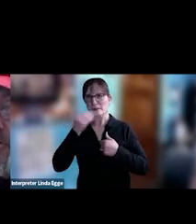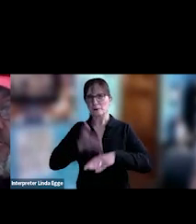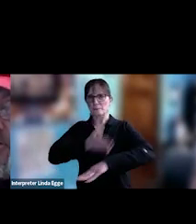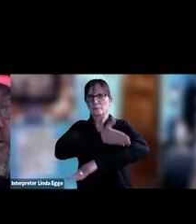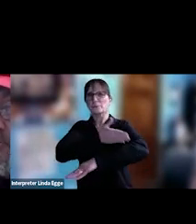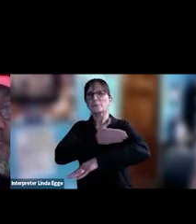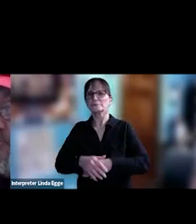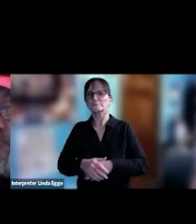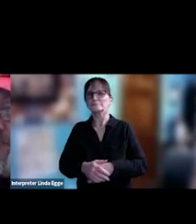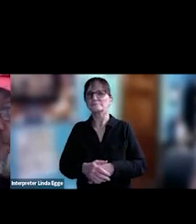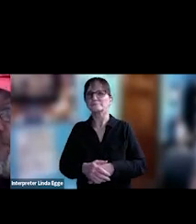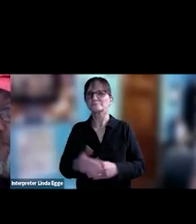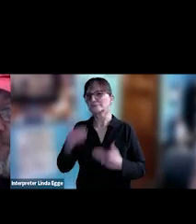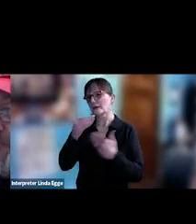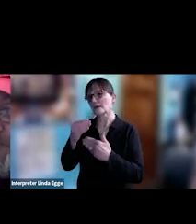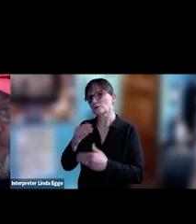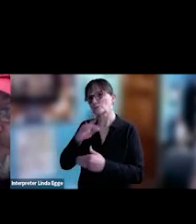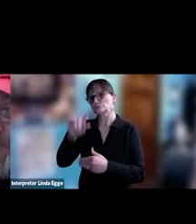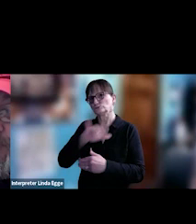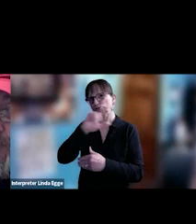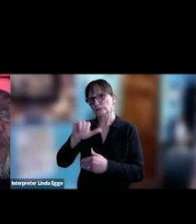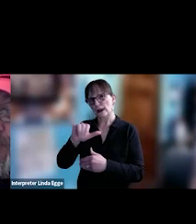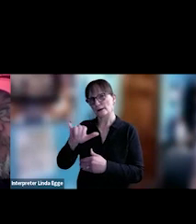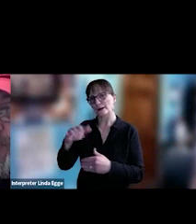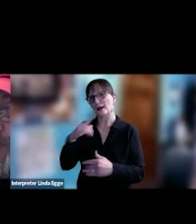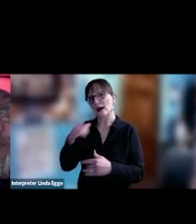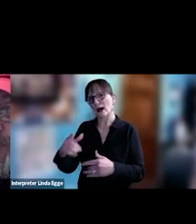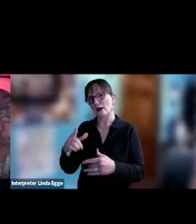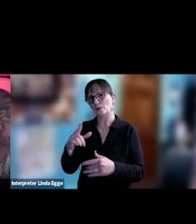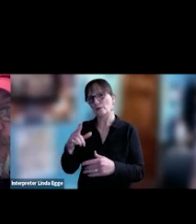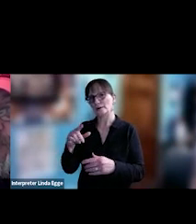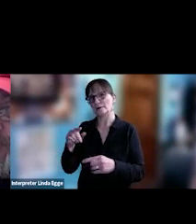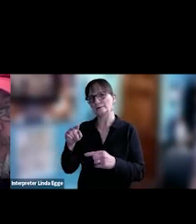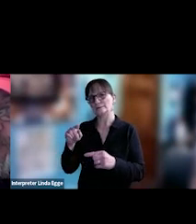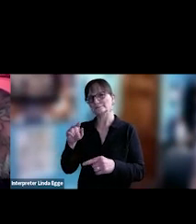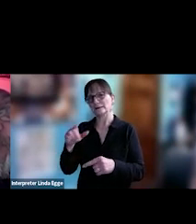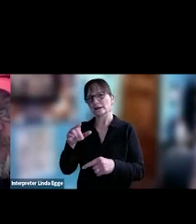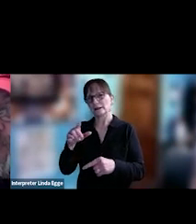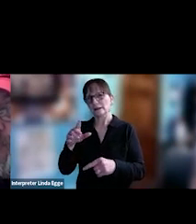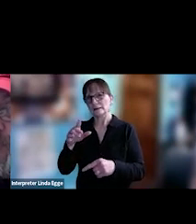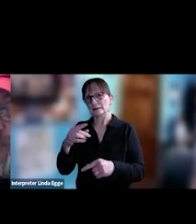(Jerry faintly speaking) Thank you, Jerry. I just want to piggyback off what he said about, you know,